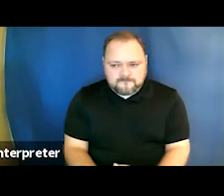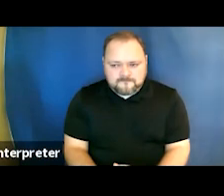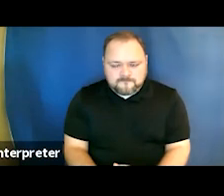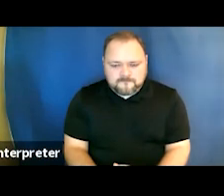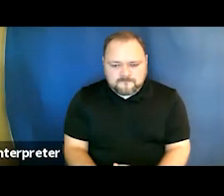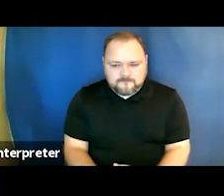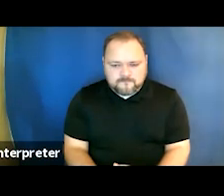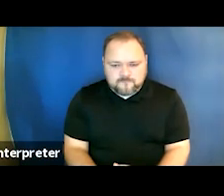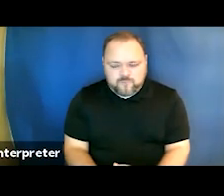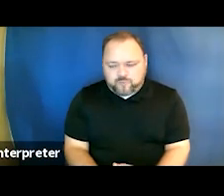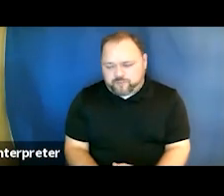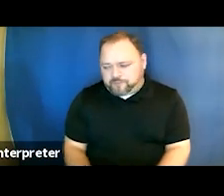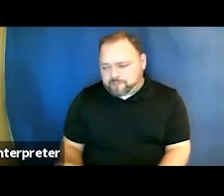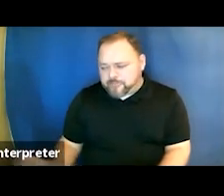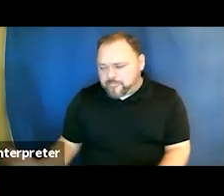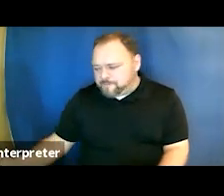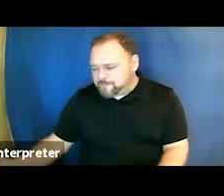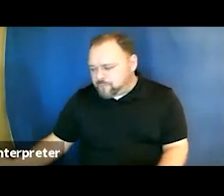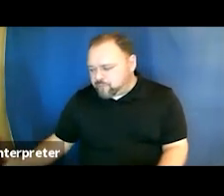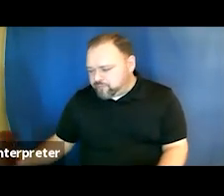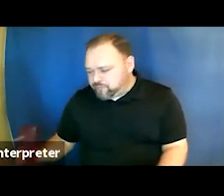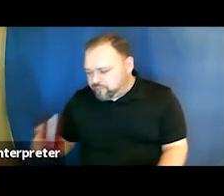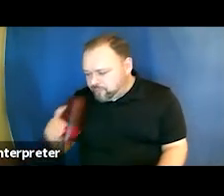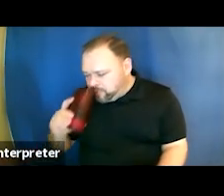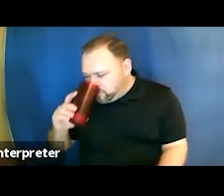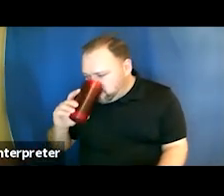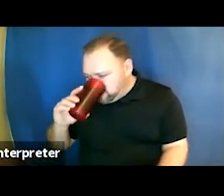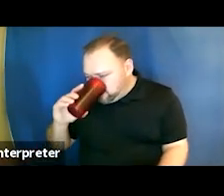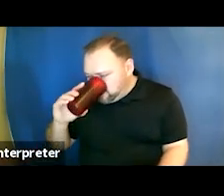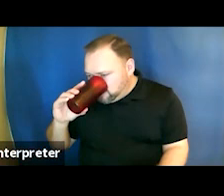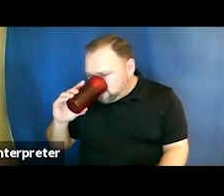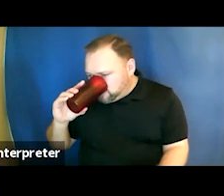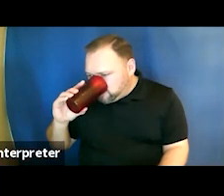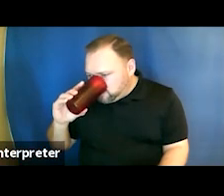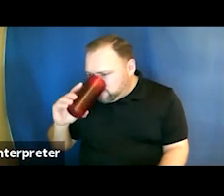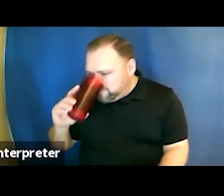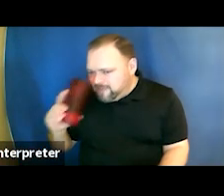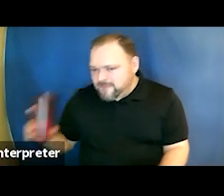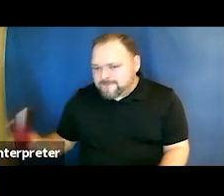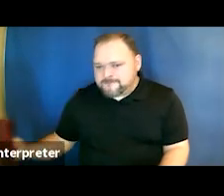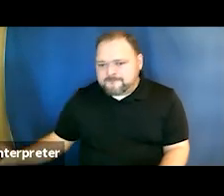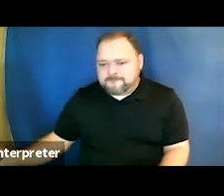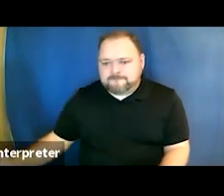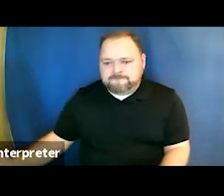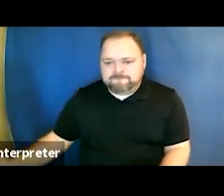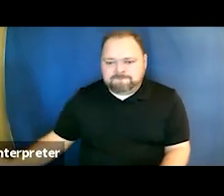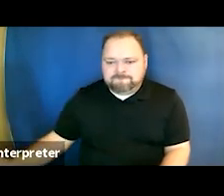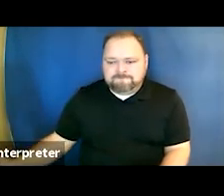Yeah. Intersectionality is a concept that allows us to realize that people live multidimensional lives.